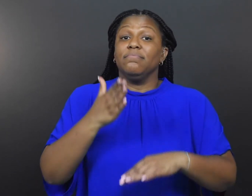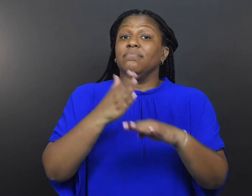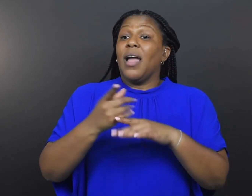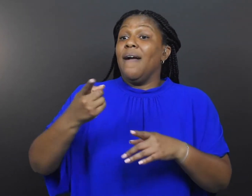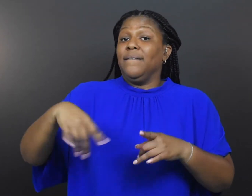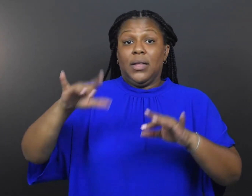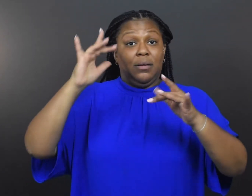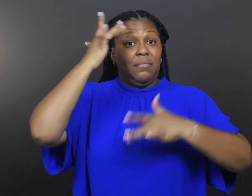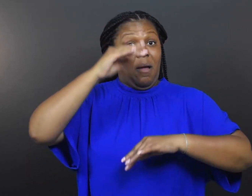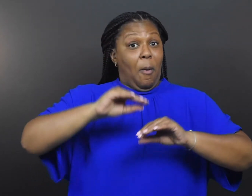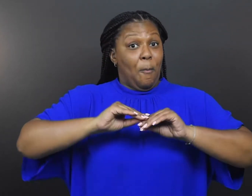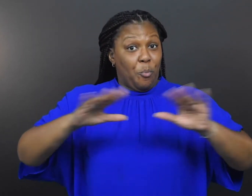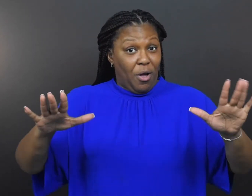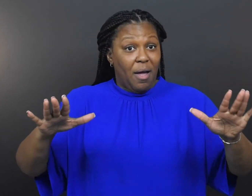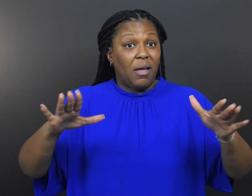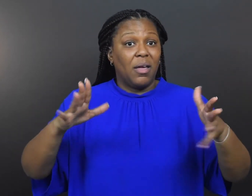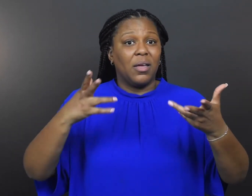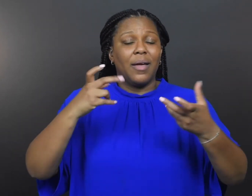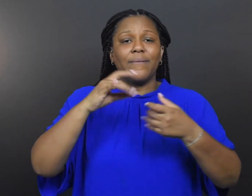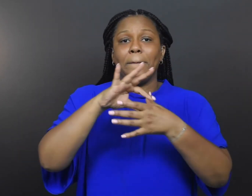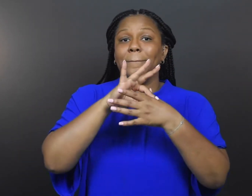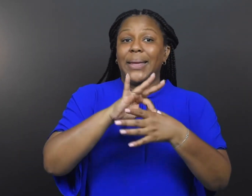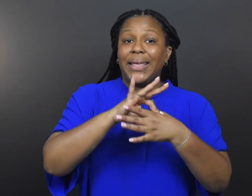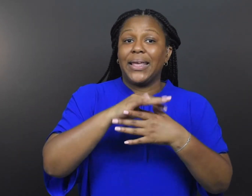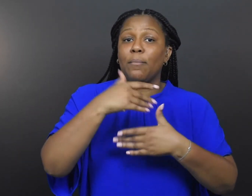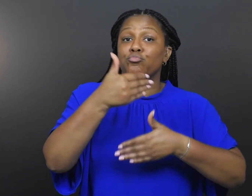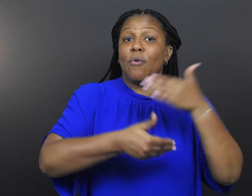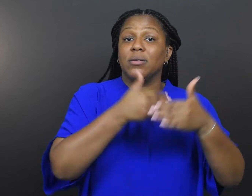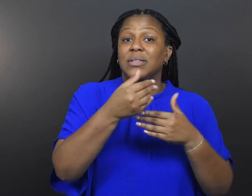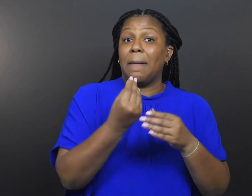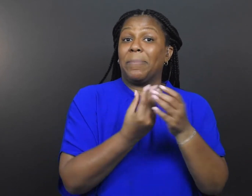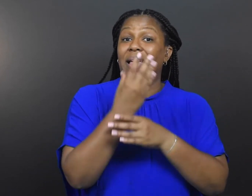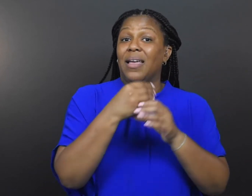And after an outbreak in a meat processing plant in Sioux Falls, South Dakota,